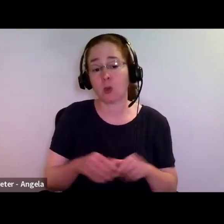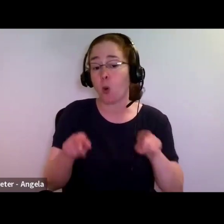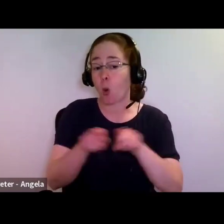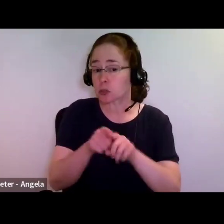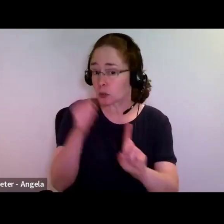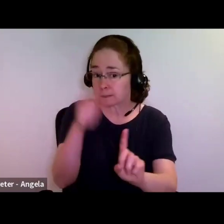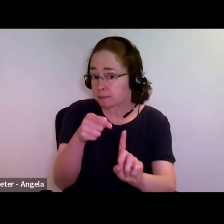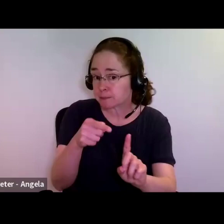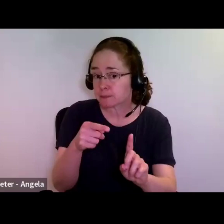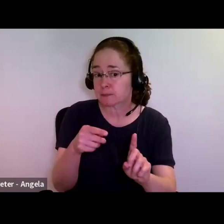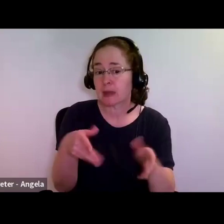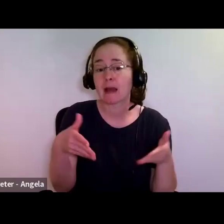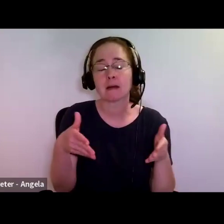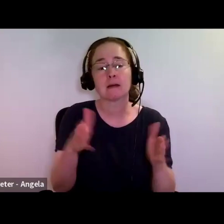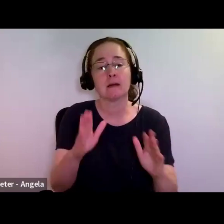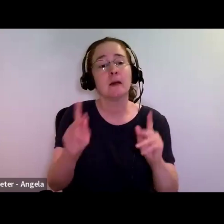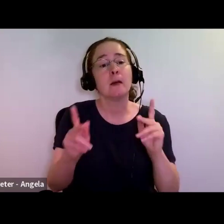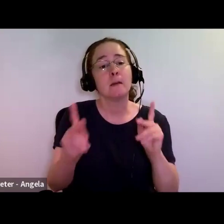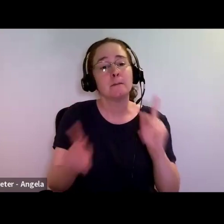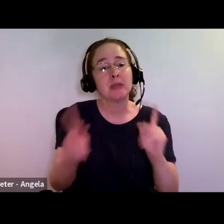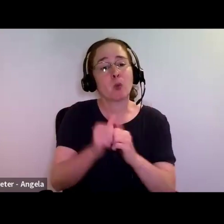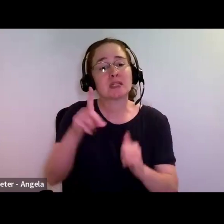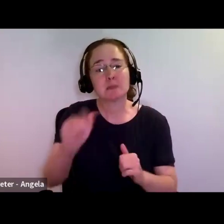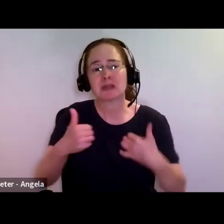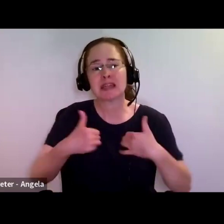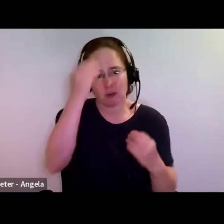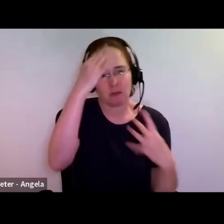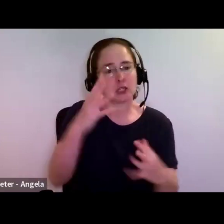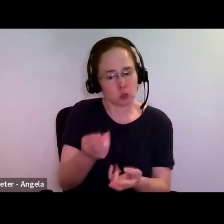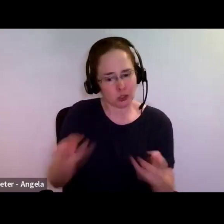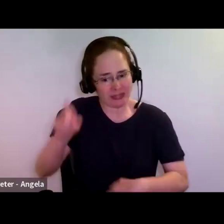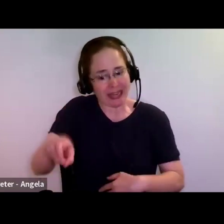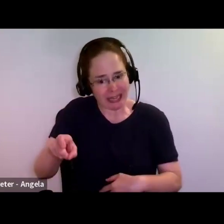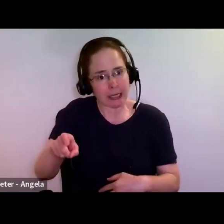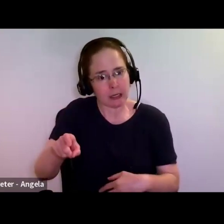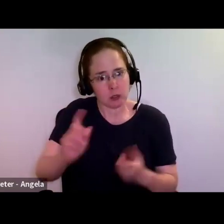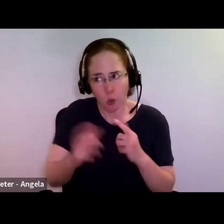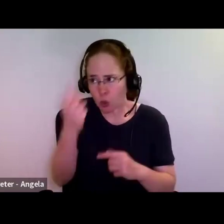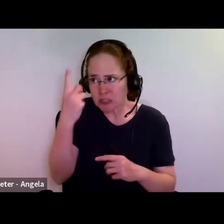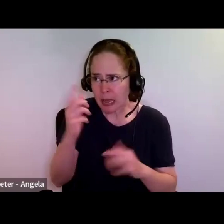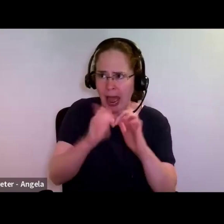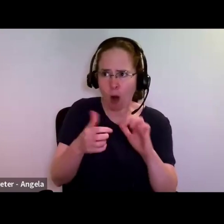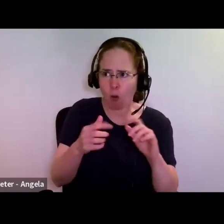people with disabilities again the information and resources they need to understand how complex systems work, so they